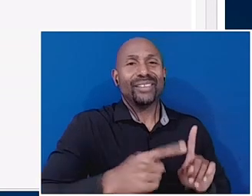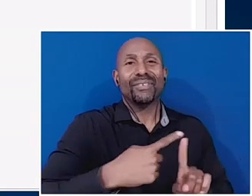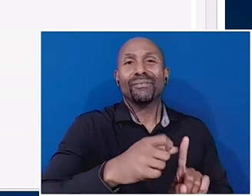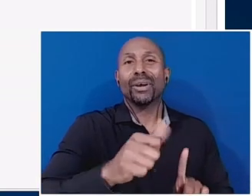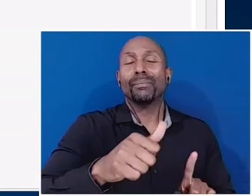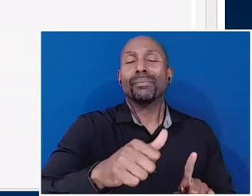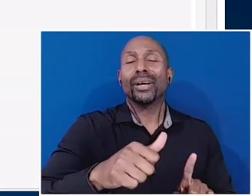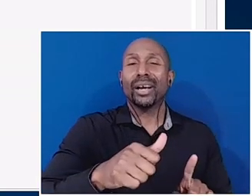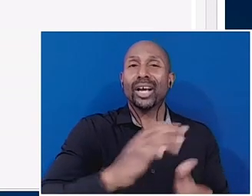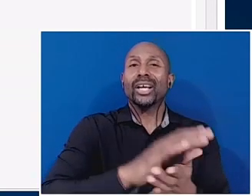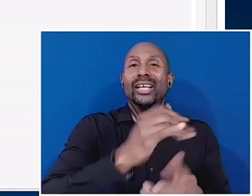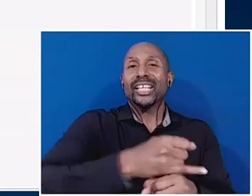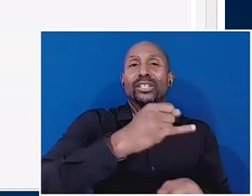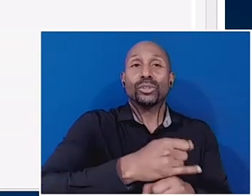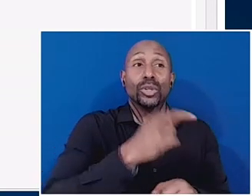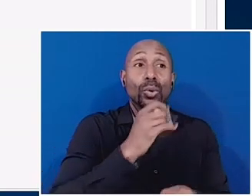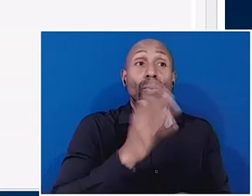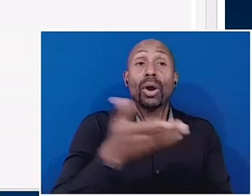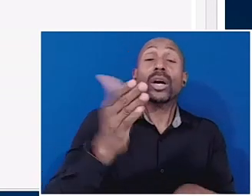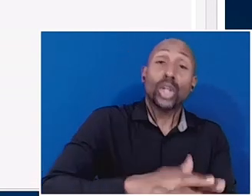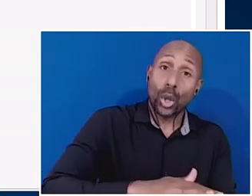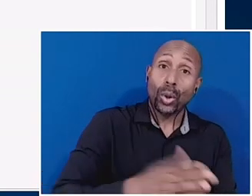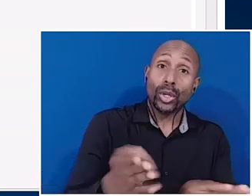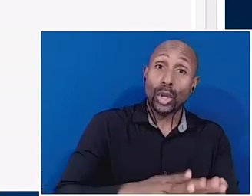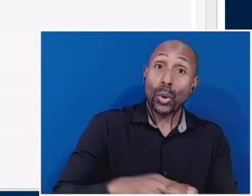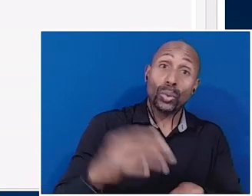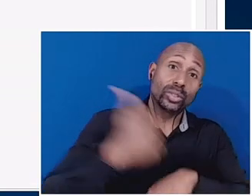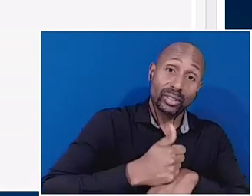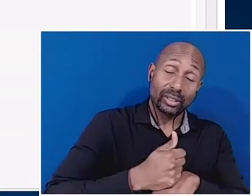close. So just food for thought.